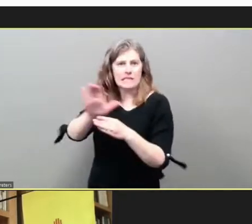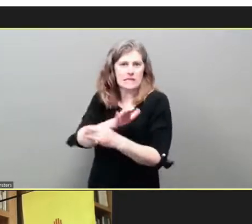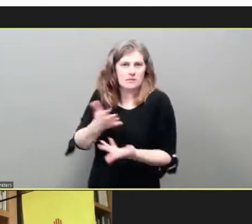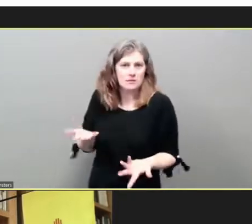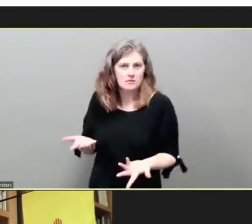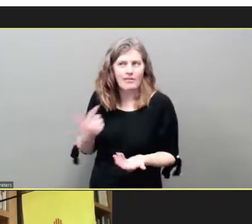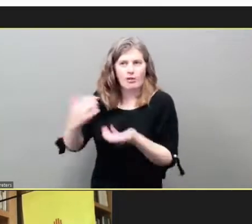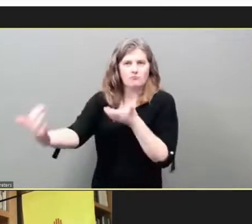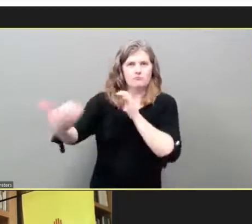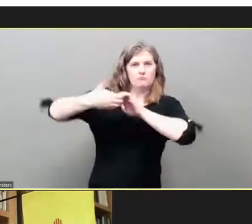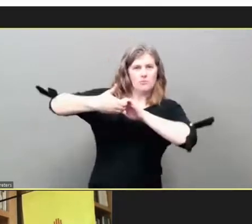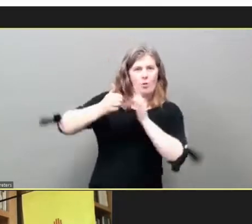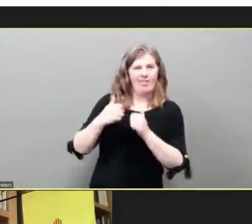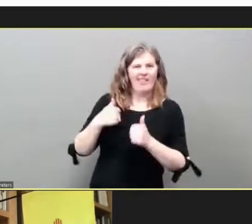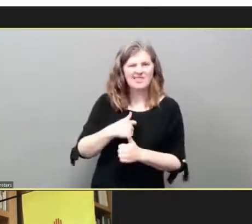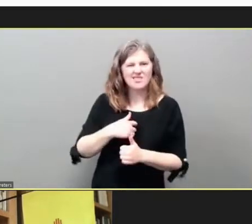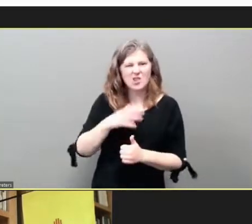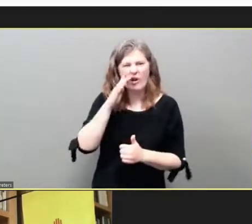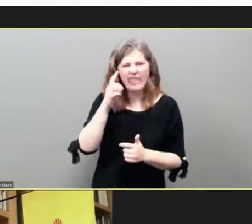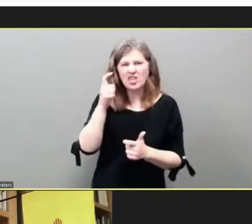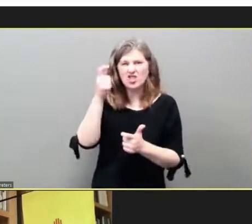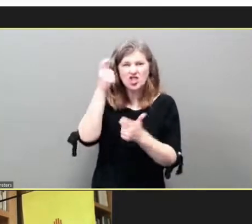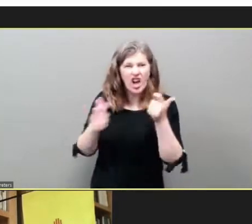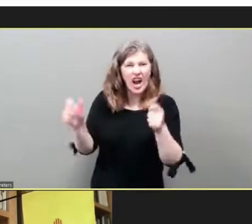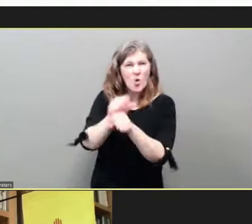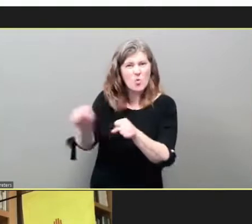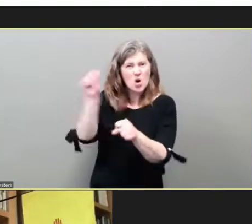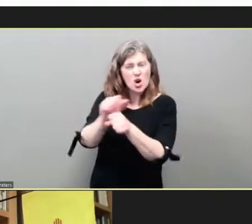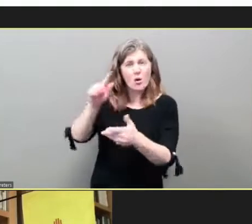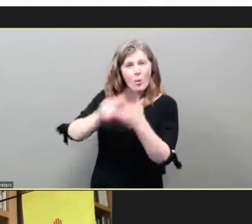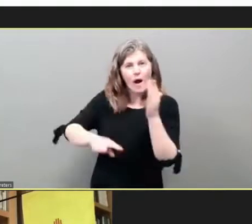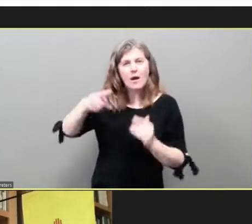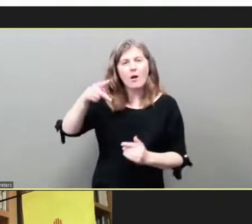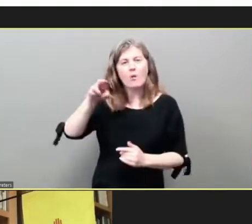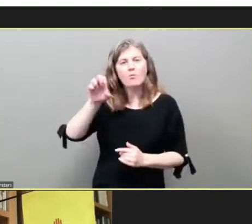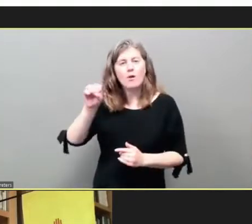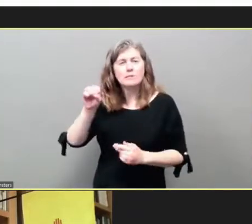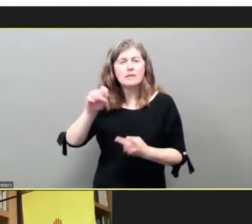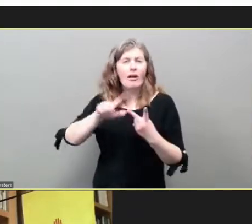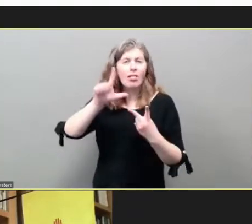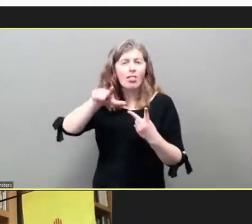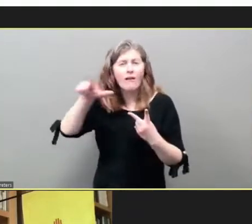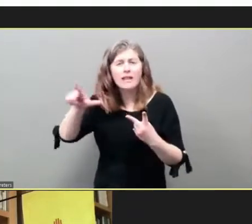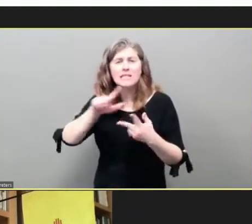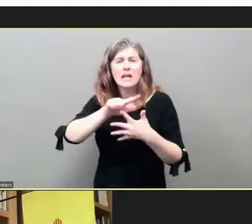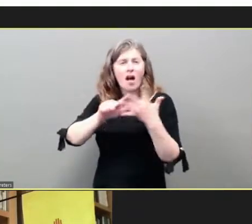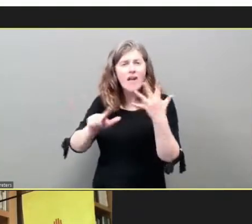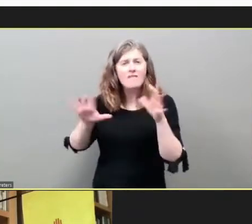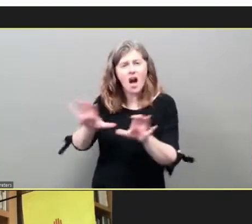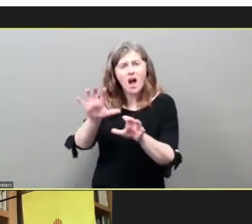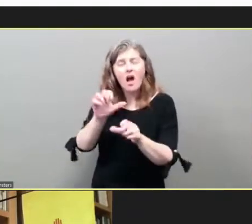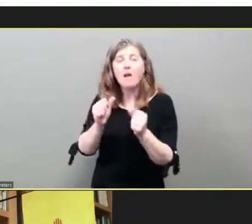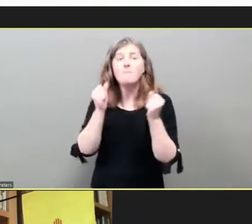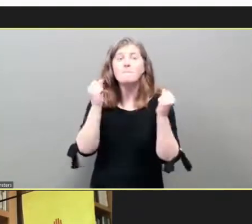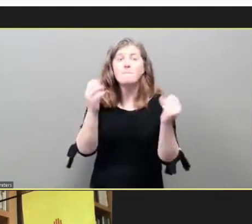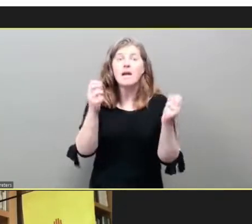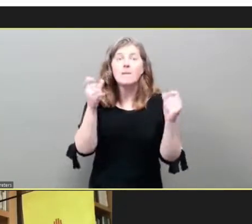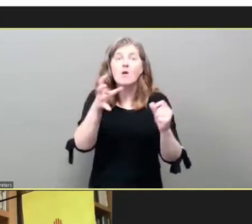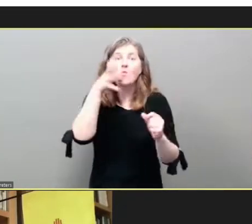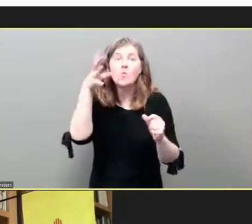when I think of the giant vaccination efforts that presbyterian has done that Loveless has done in many many rural hospitals around the state. They've